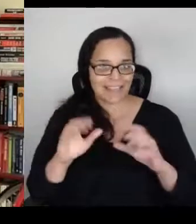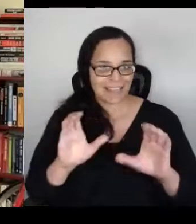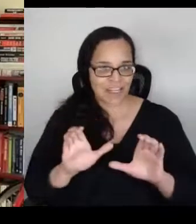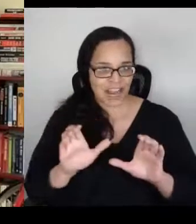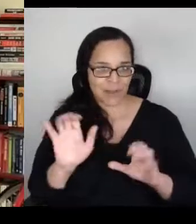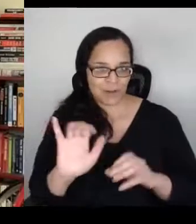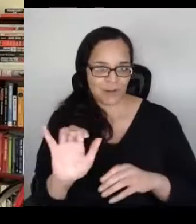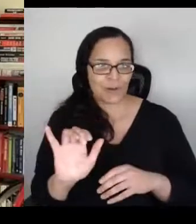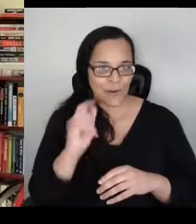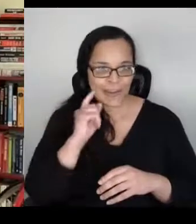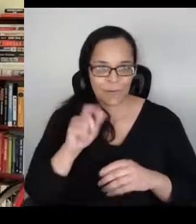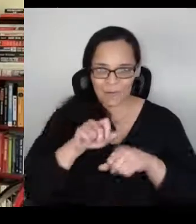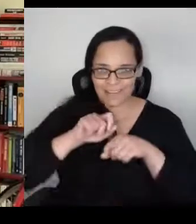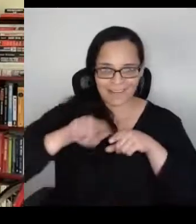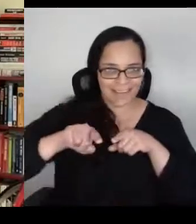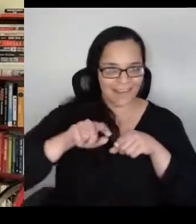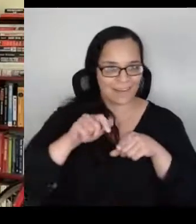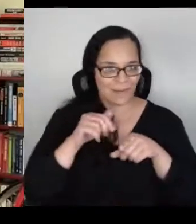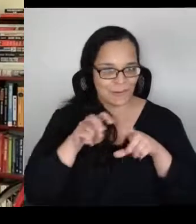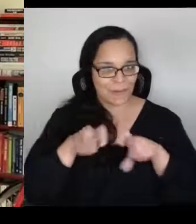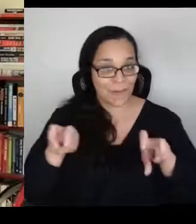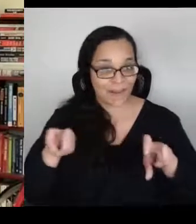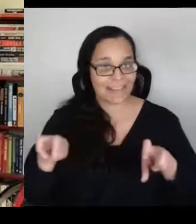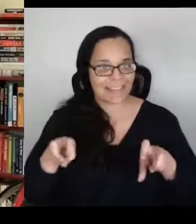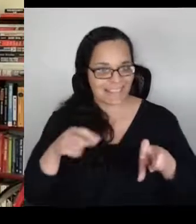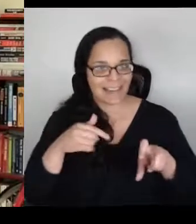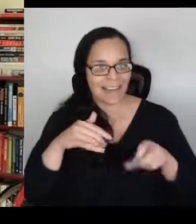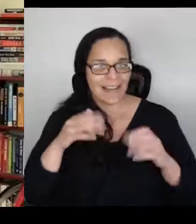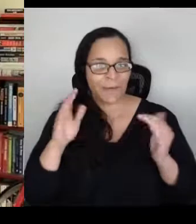and those questions will be asked. So without further ado,